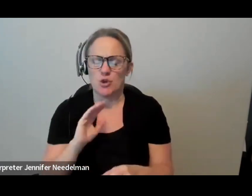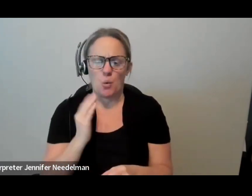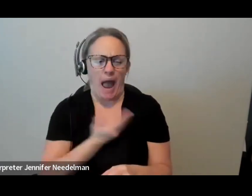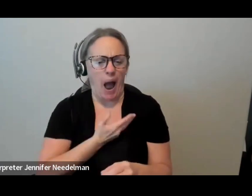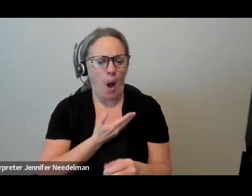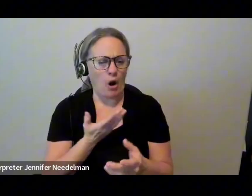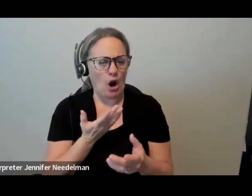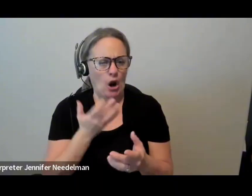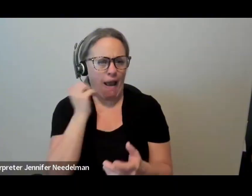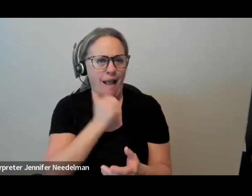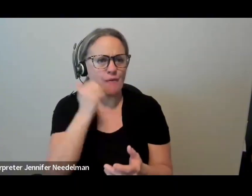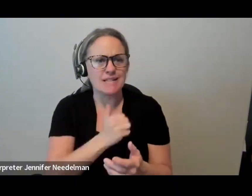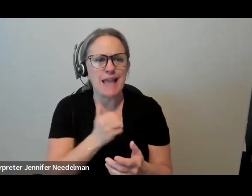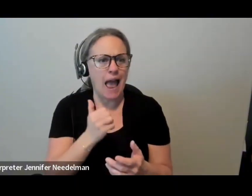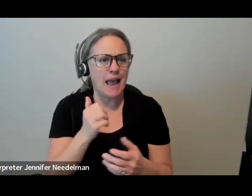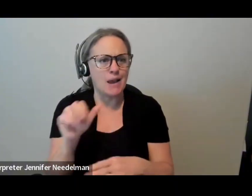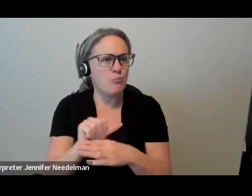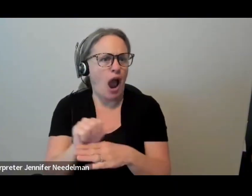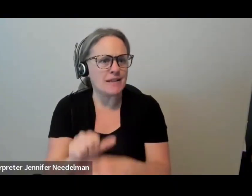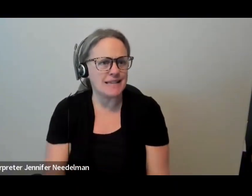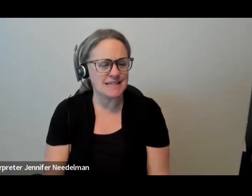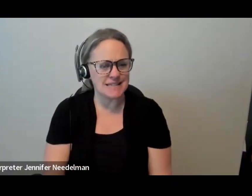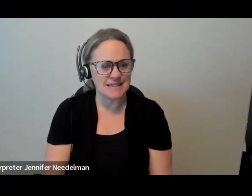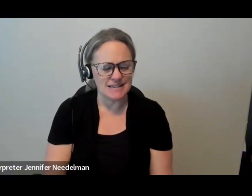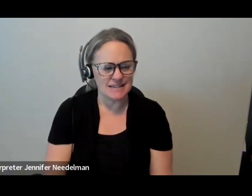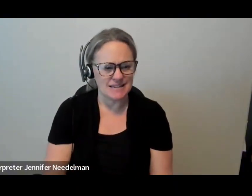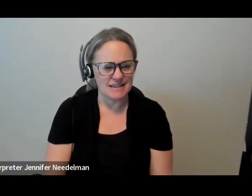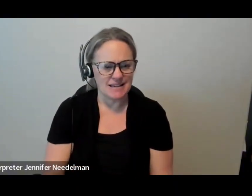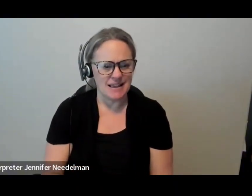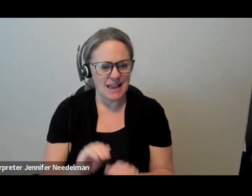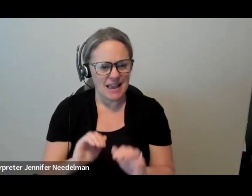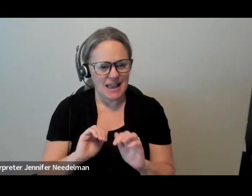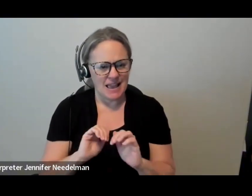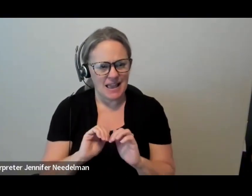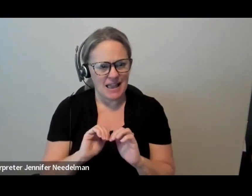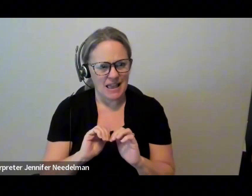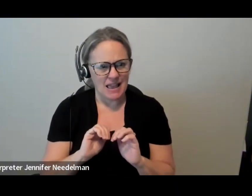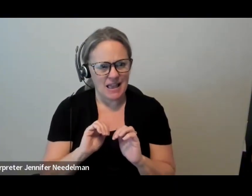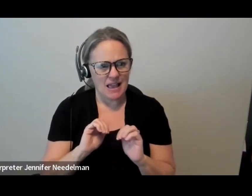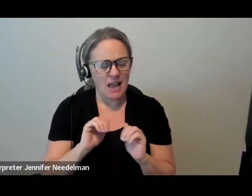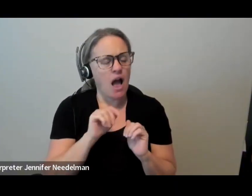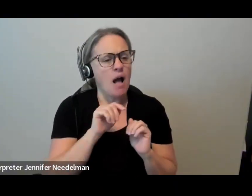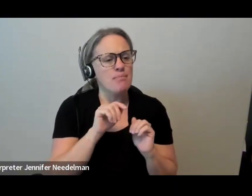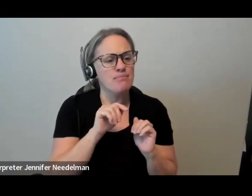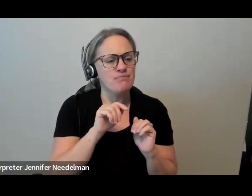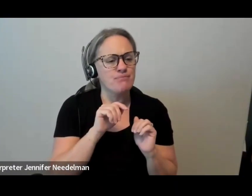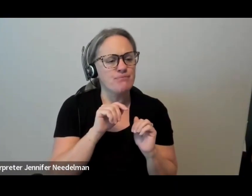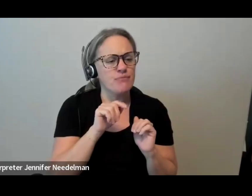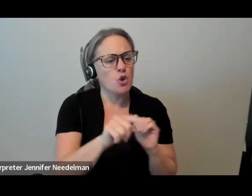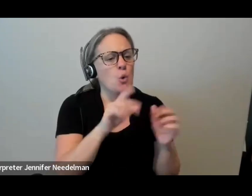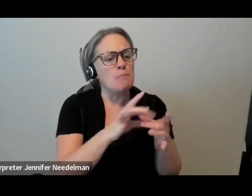How do we get, you know, Kelsey, you mentioned your CEO has a, a mission.